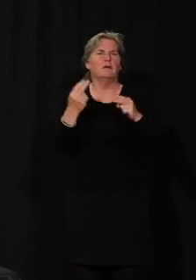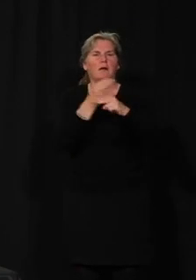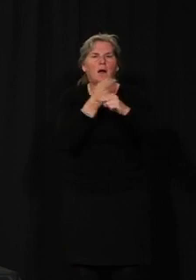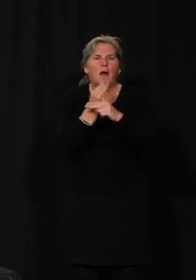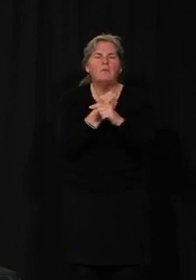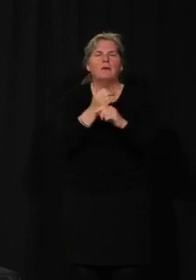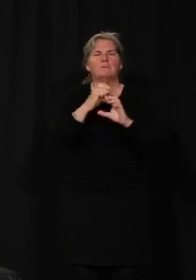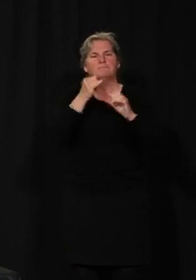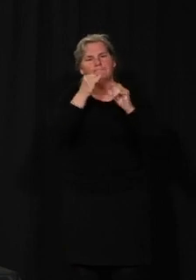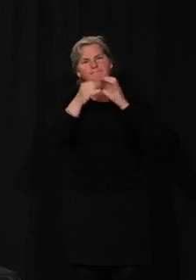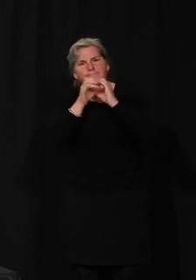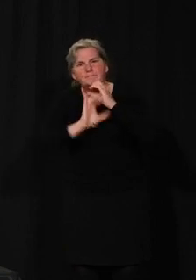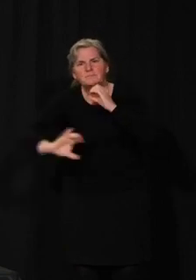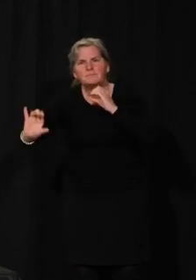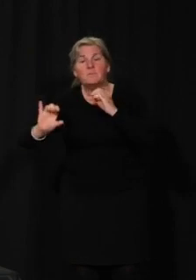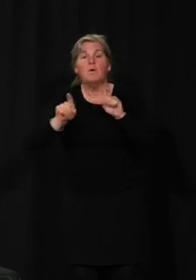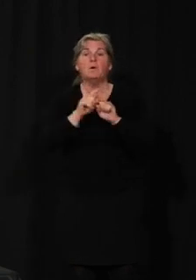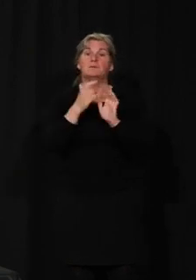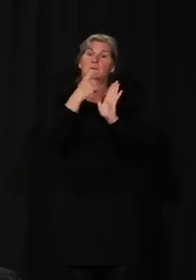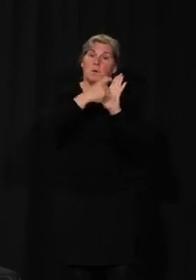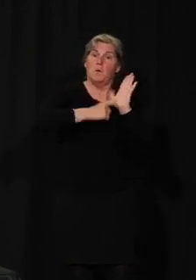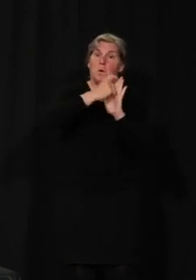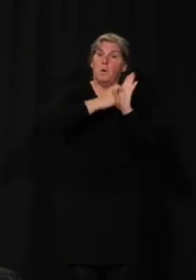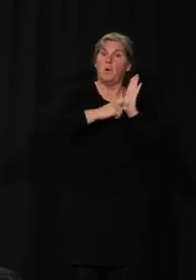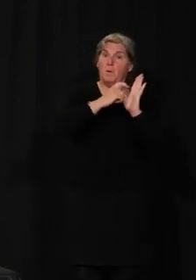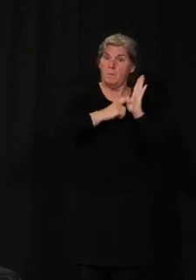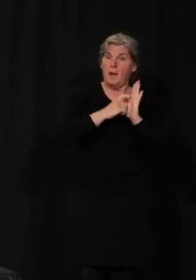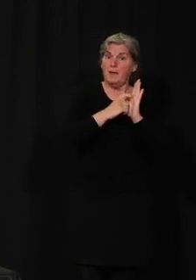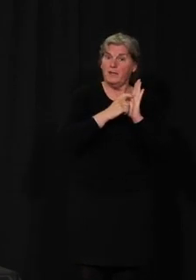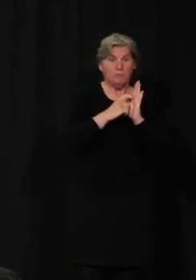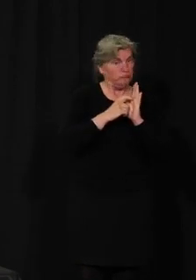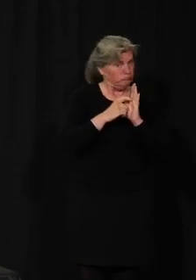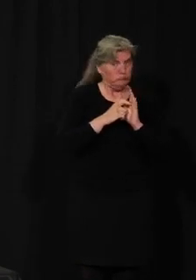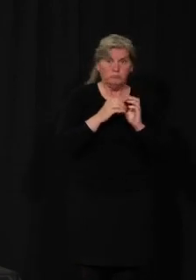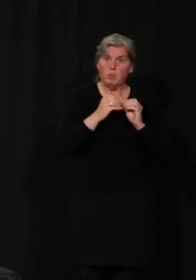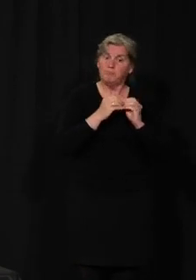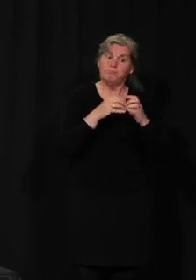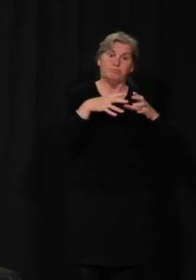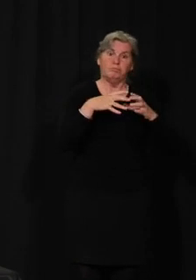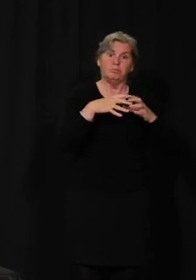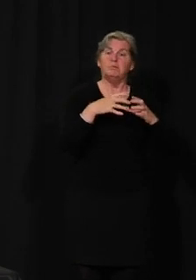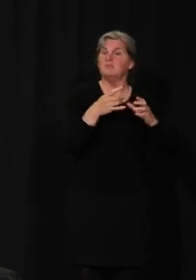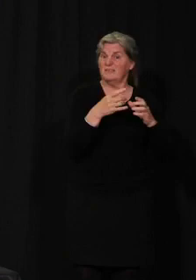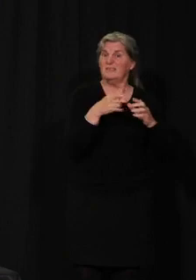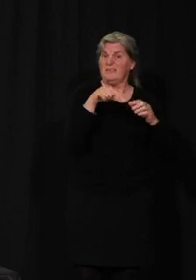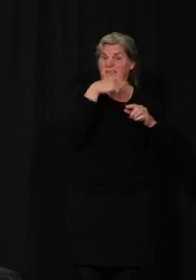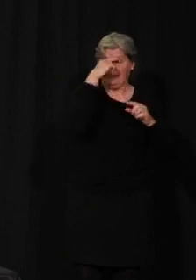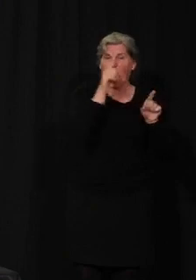Mining exploration will also be very active in the summer. In fact, just yesterday Minister